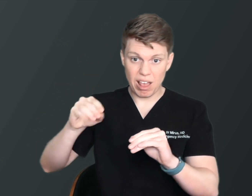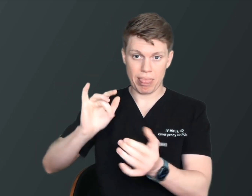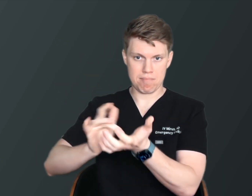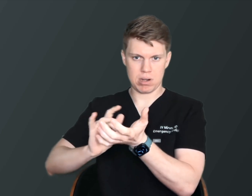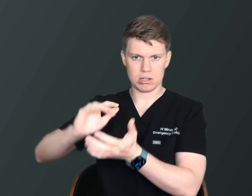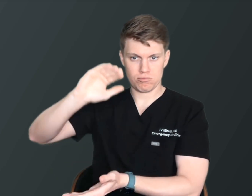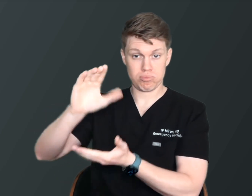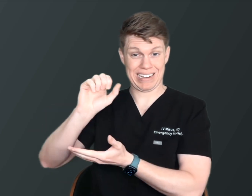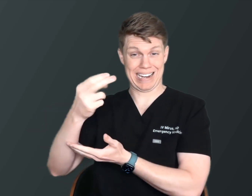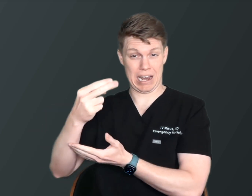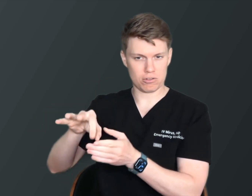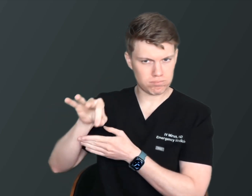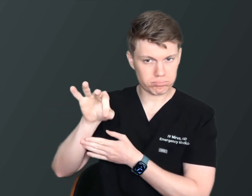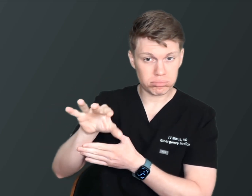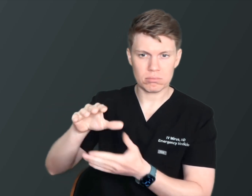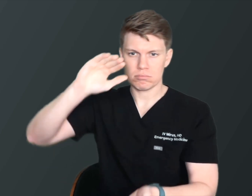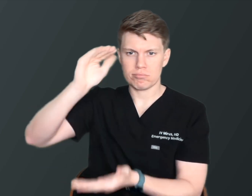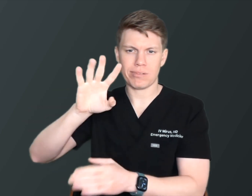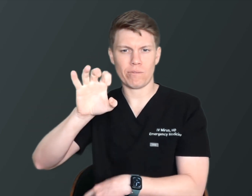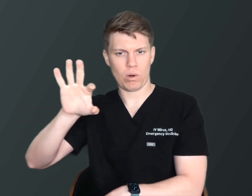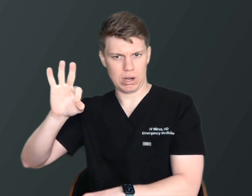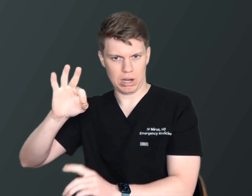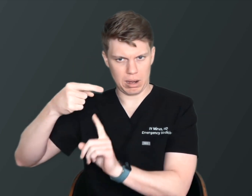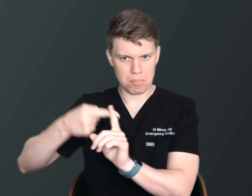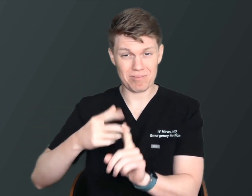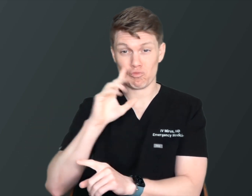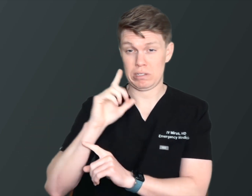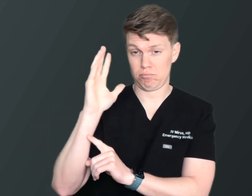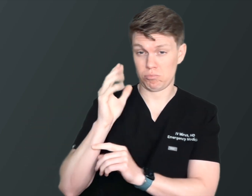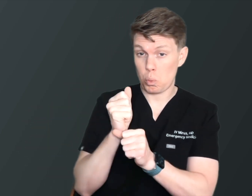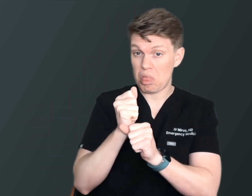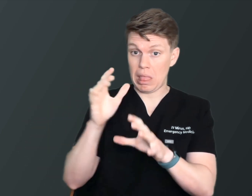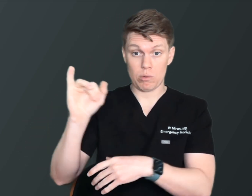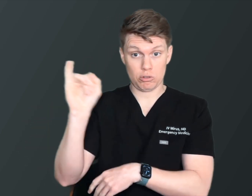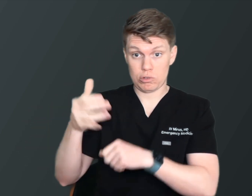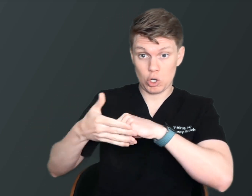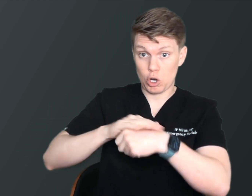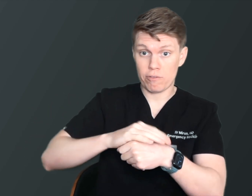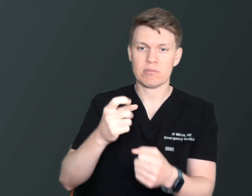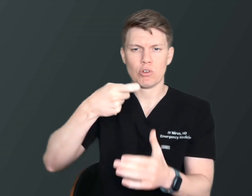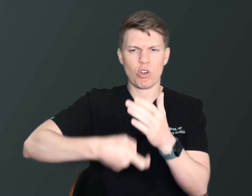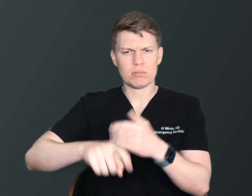are now selling cash price discounts of $499 a month. It used to be, without insurance coverage,